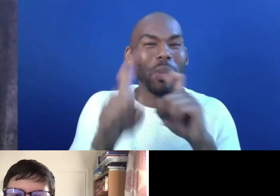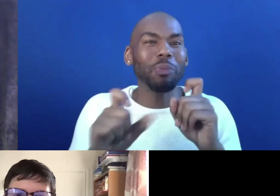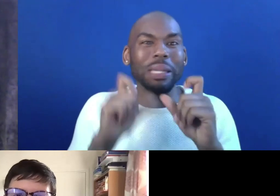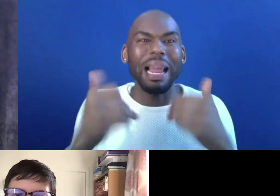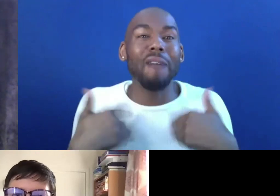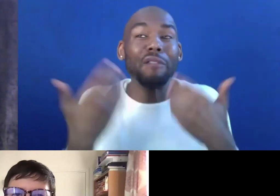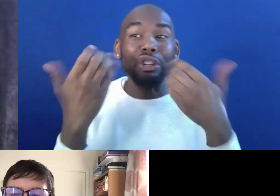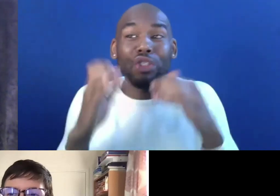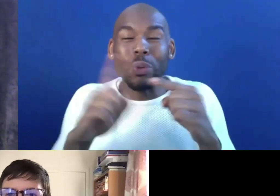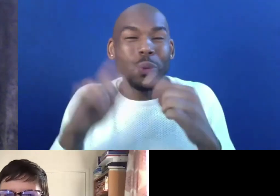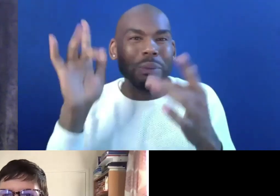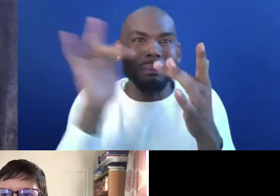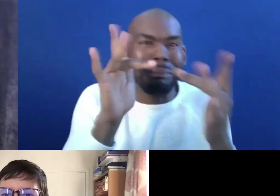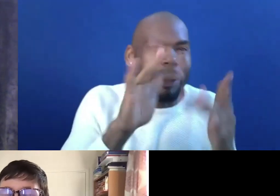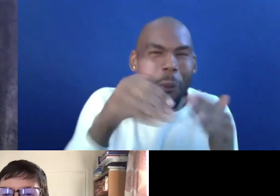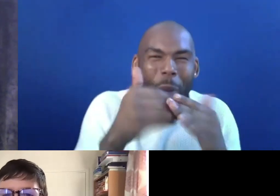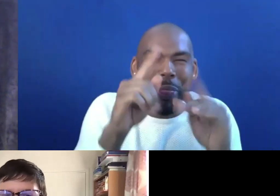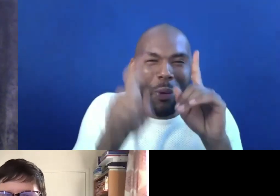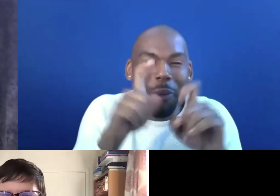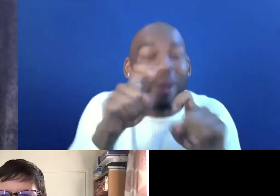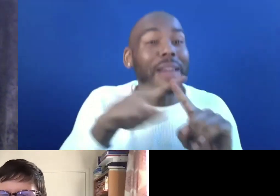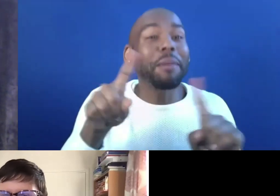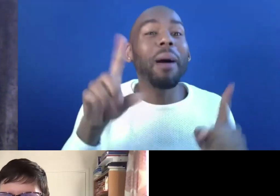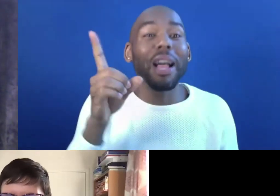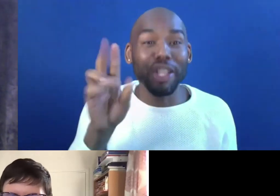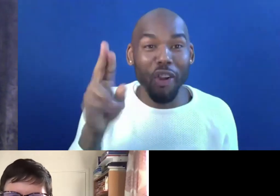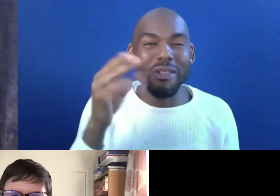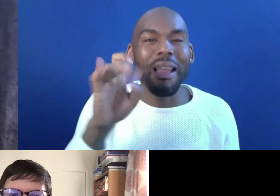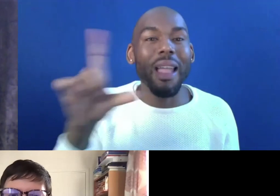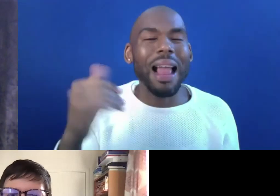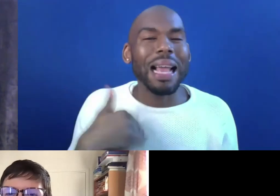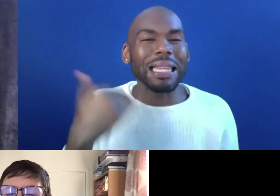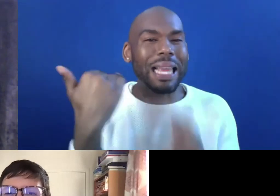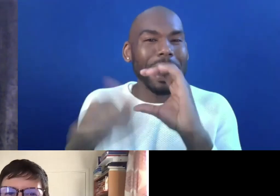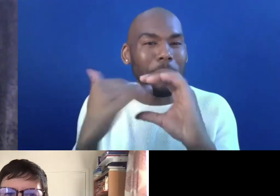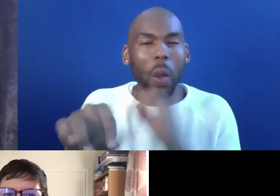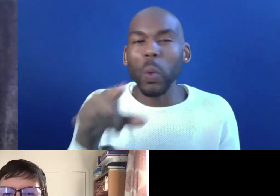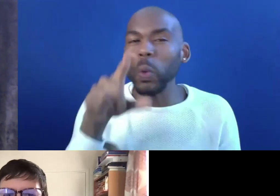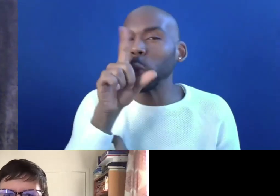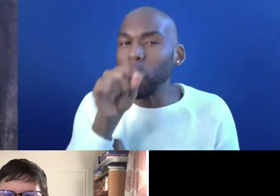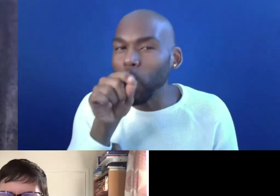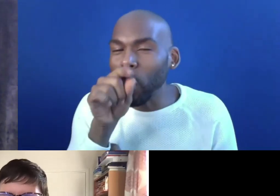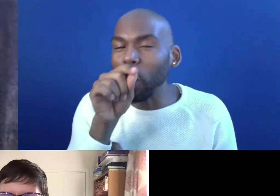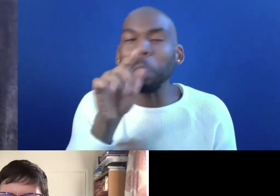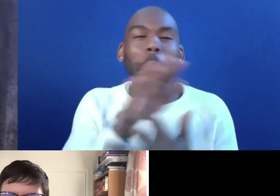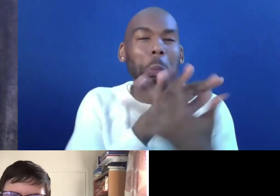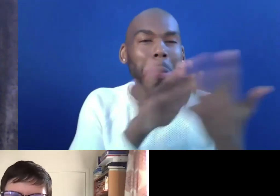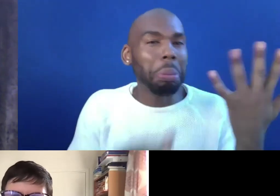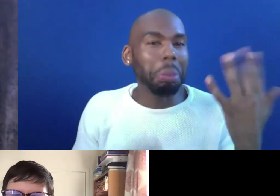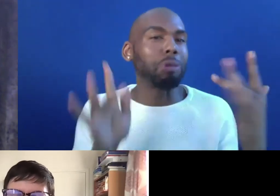um but dr hill provided his email address and twitter handle and um you can reach out to him